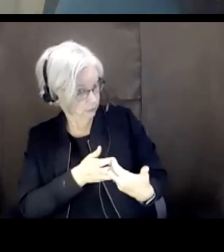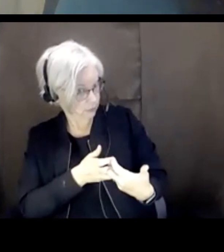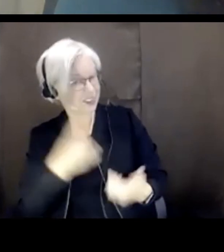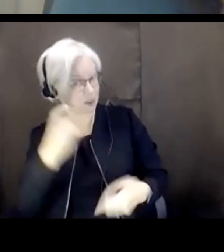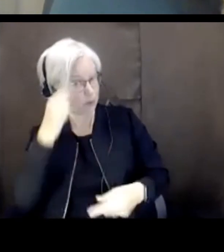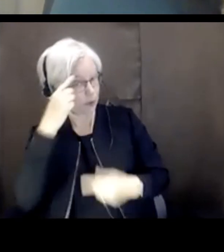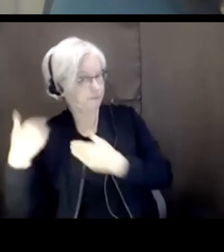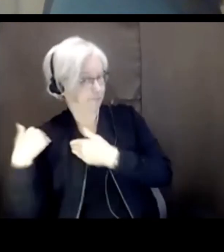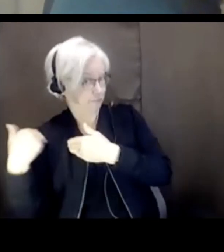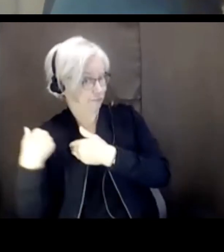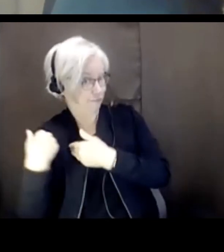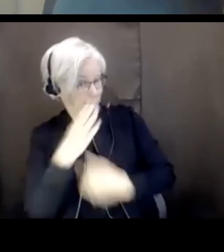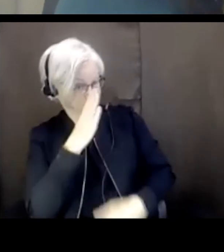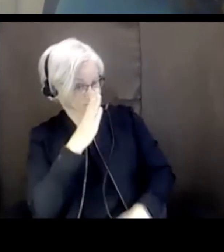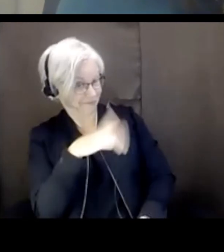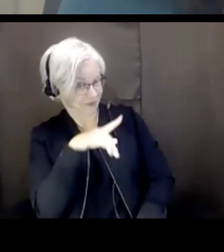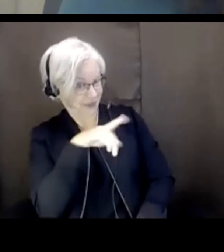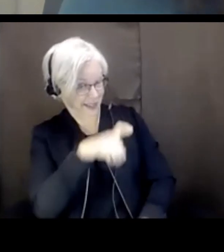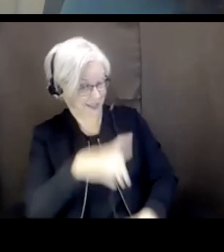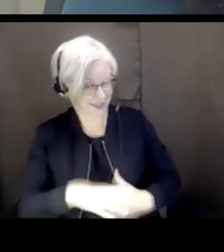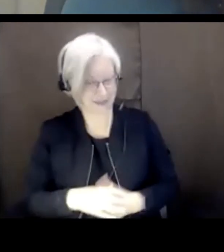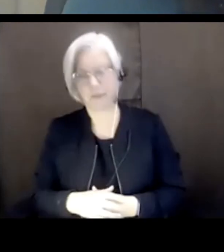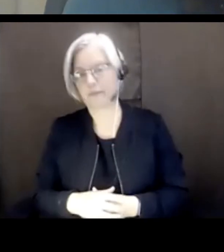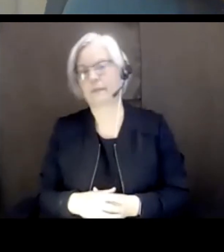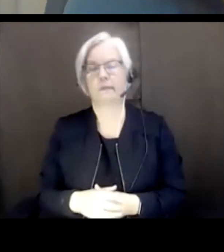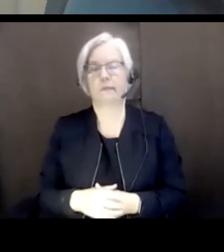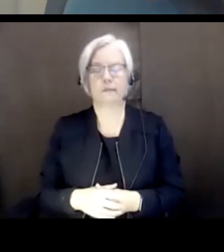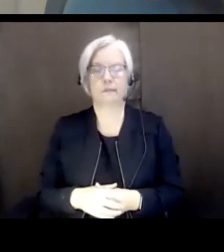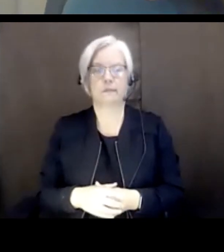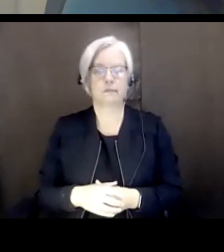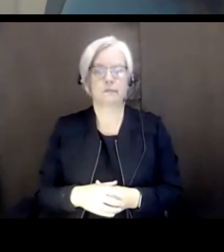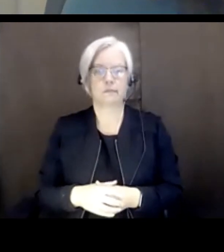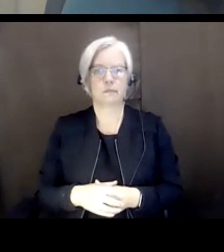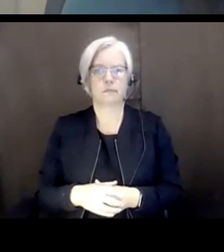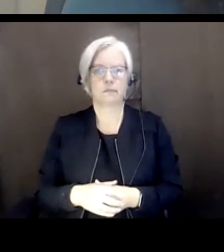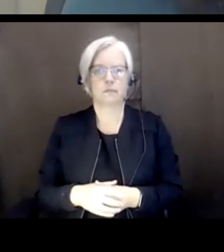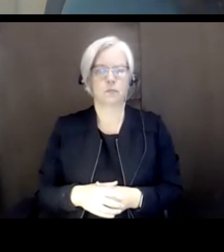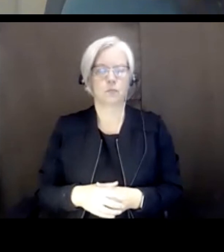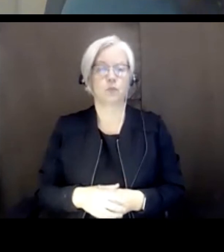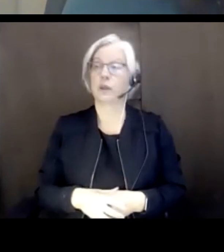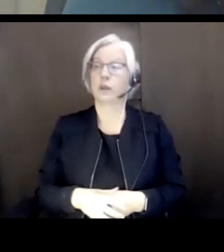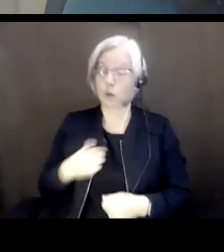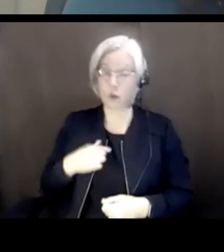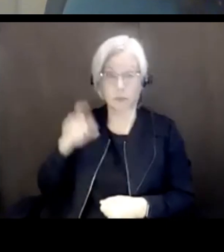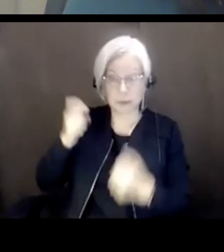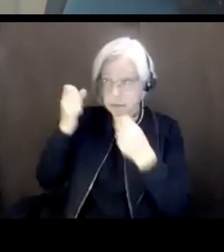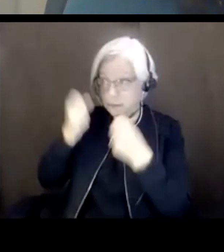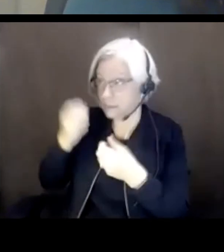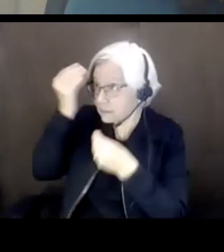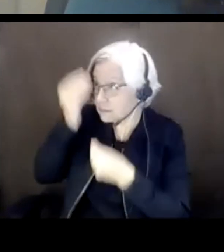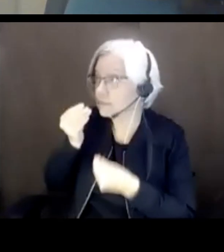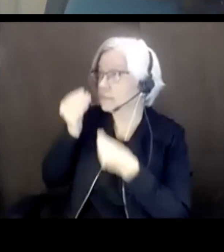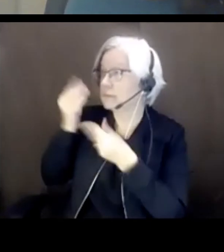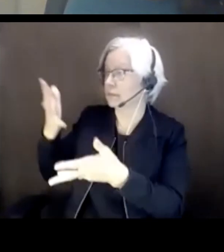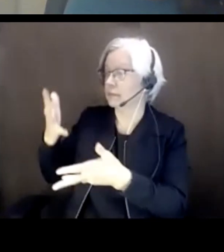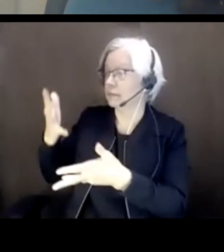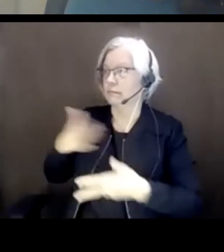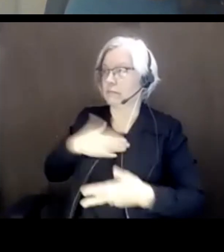YOU ARE NOT REQUIRED TO SHARE THE CAUSE OF YOUR DISABILITY OR DIAGNOSIS WITH YOUR EMPLOYER.